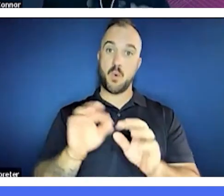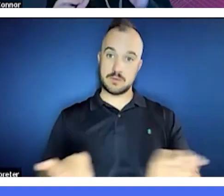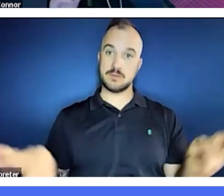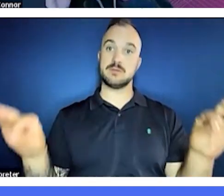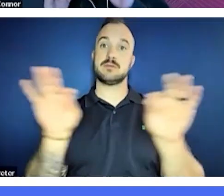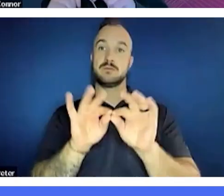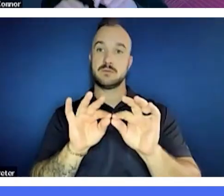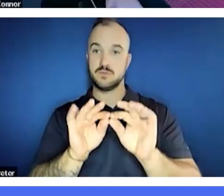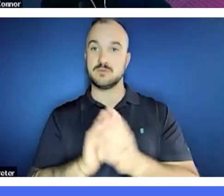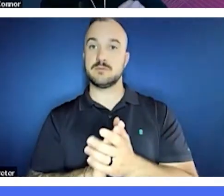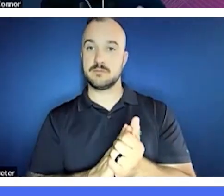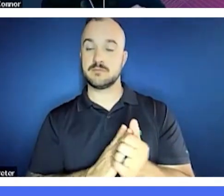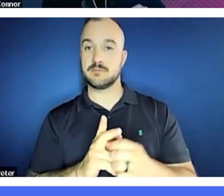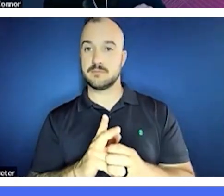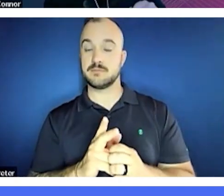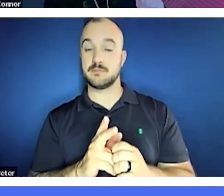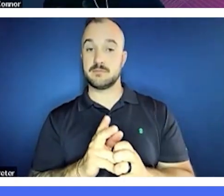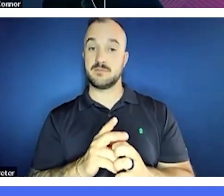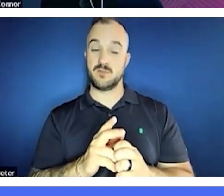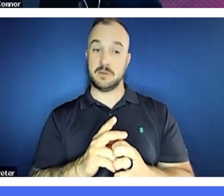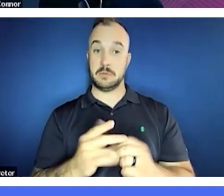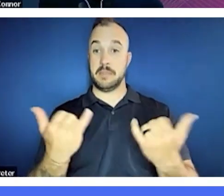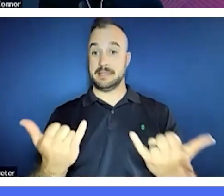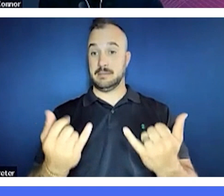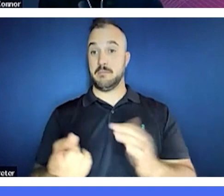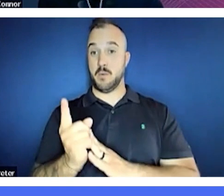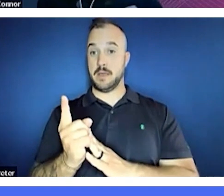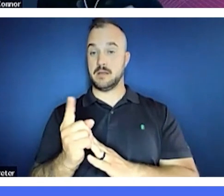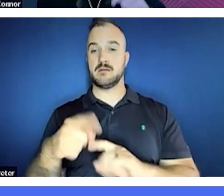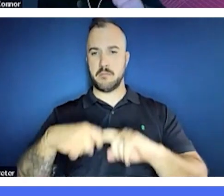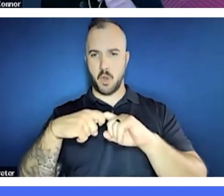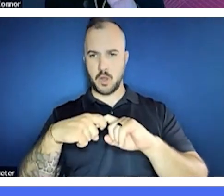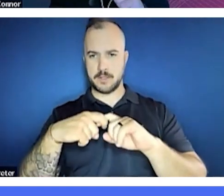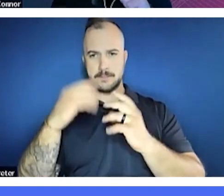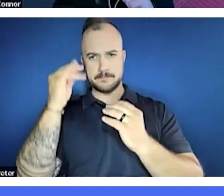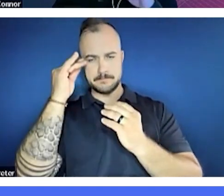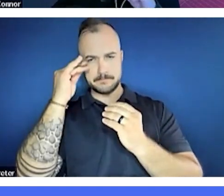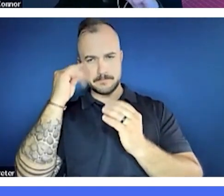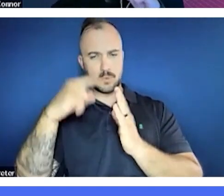And so I encourage you in this moment to pause for a moment and think, what is at the end of the day,